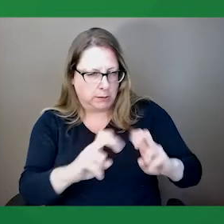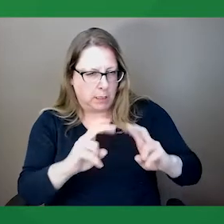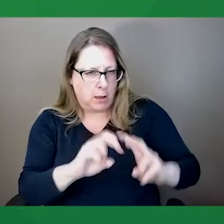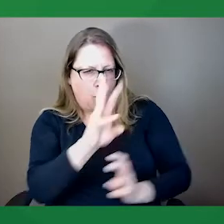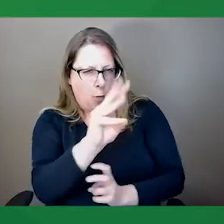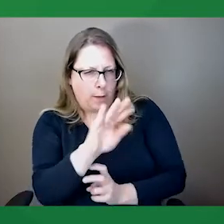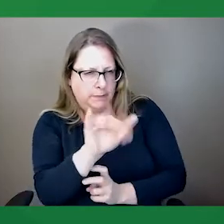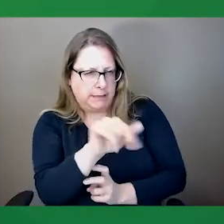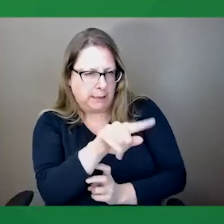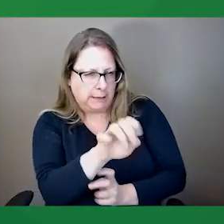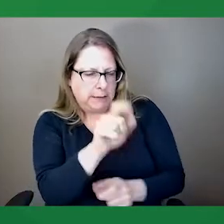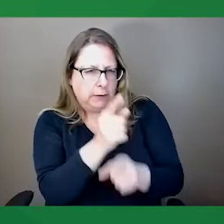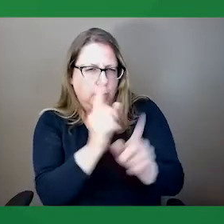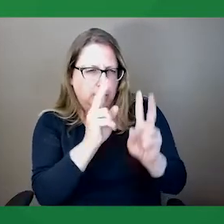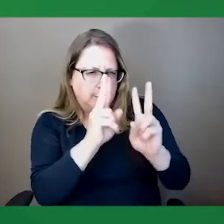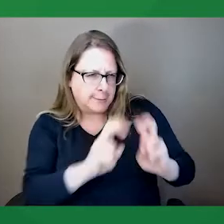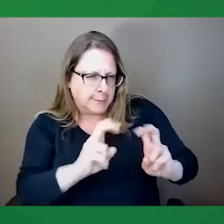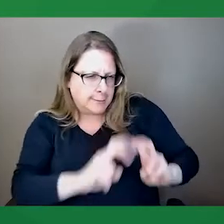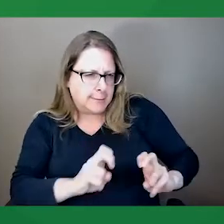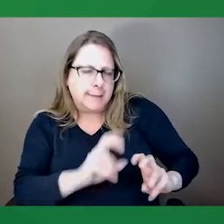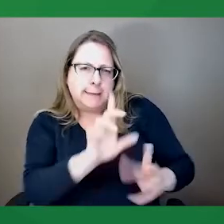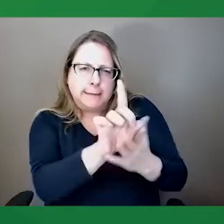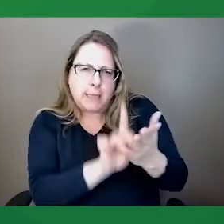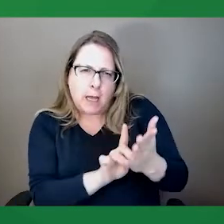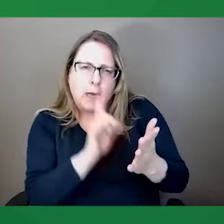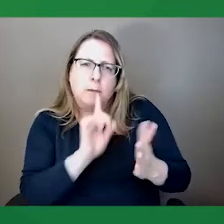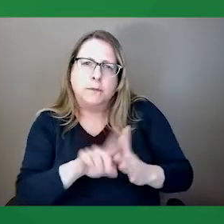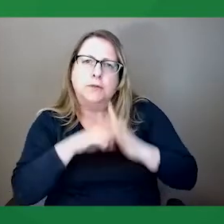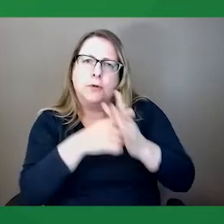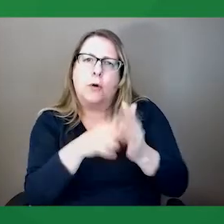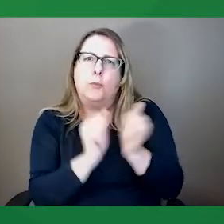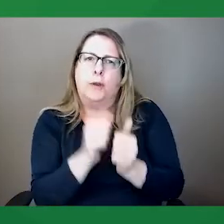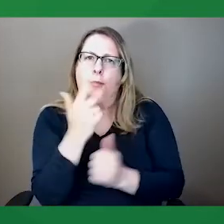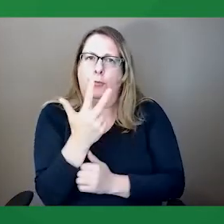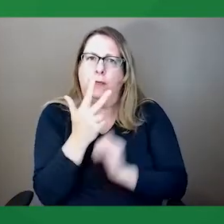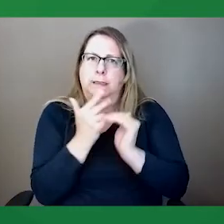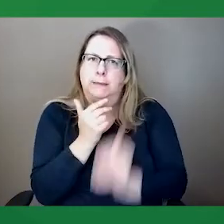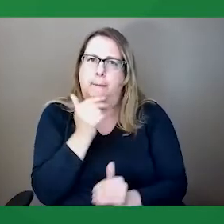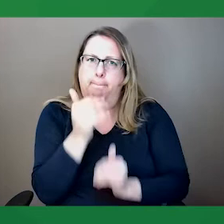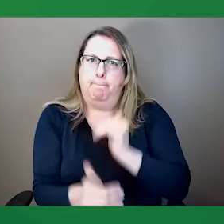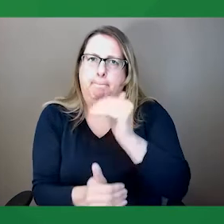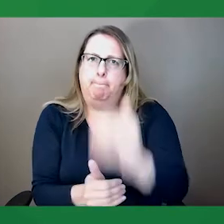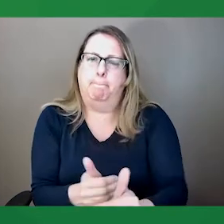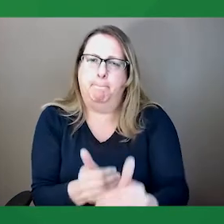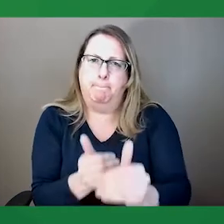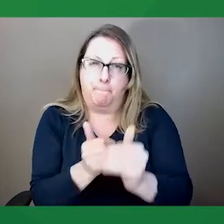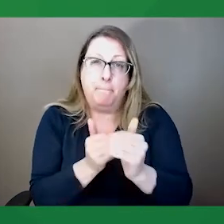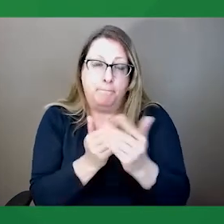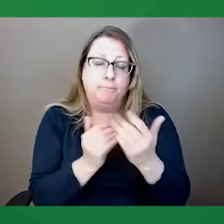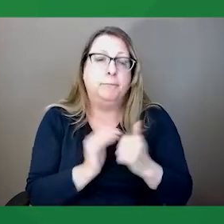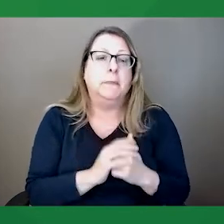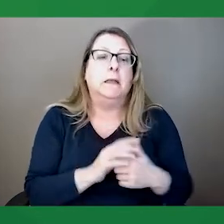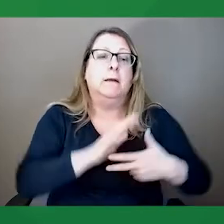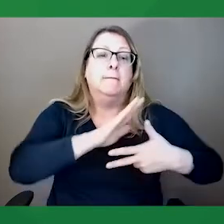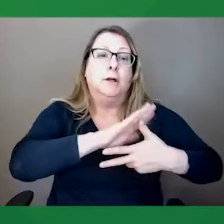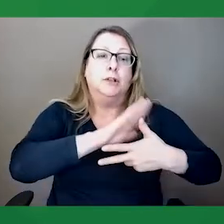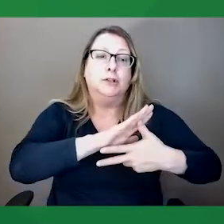when it comes to me from even from the design, I try to follow a three step process. So step number one,